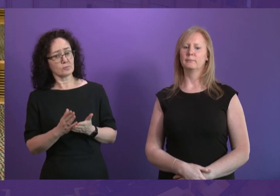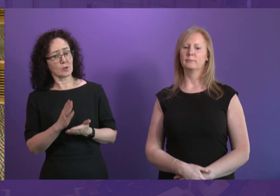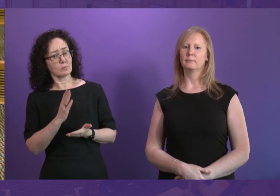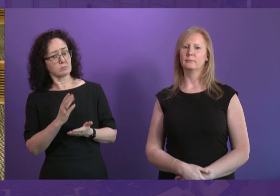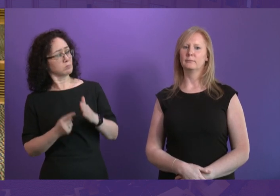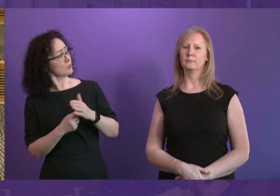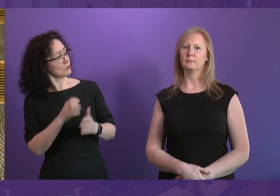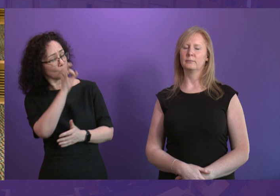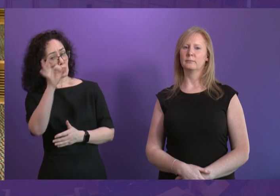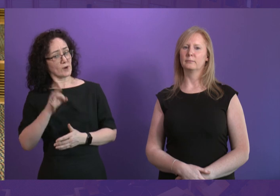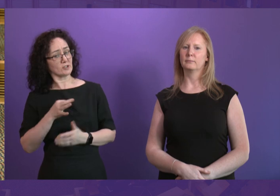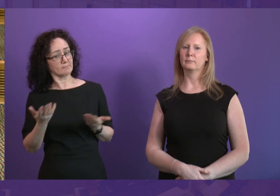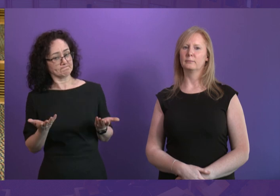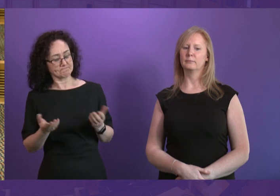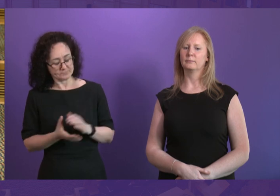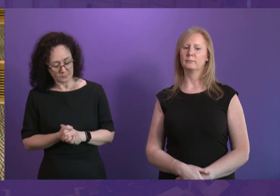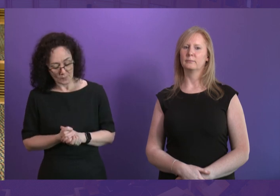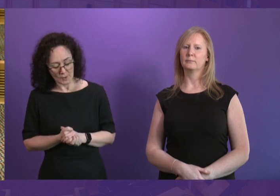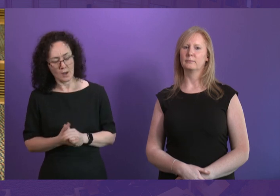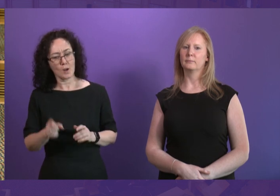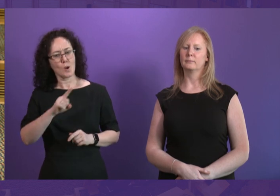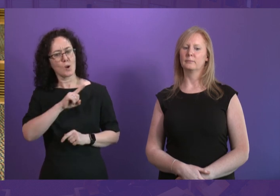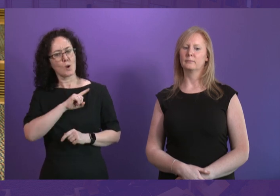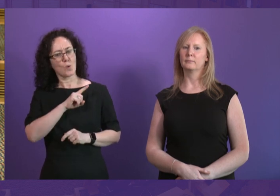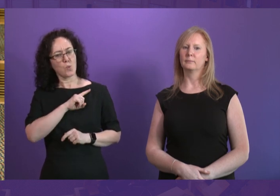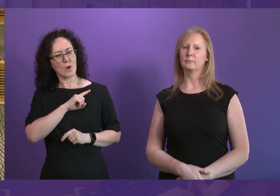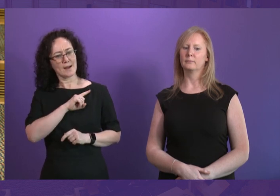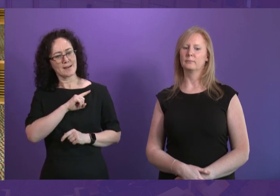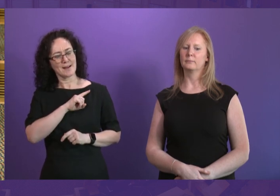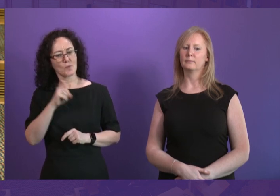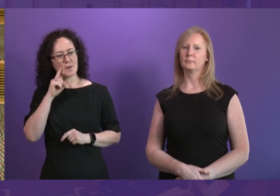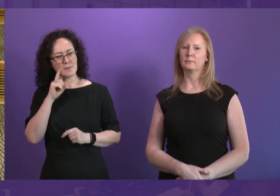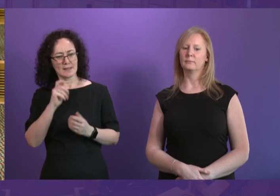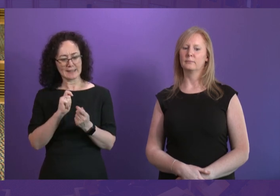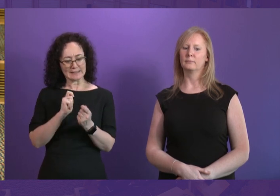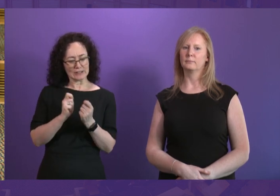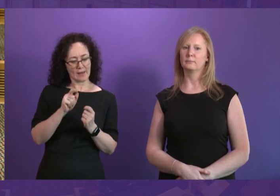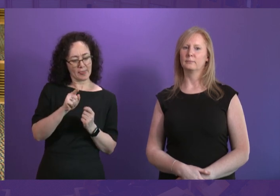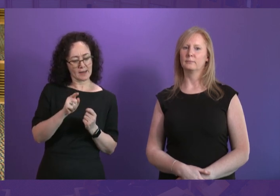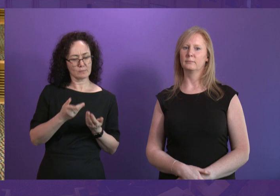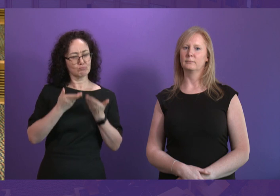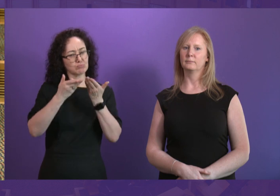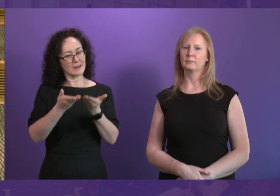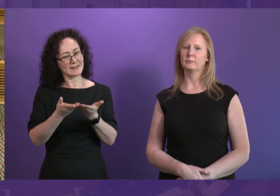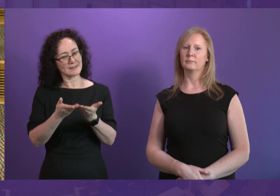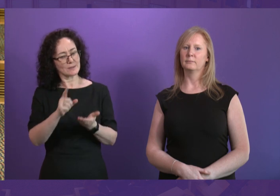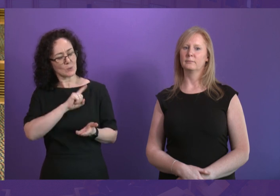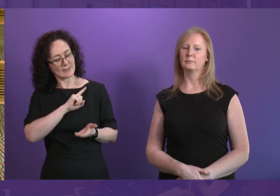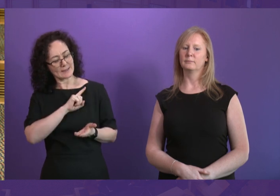to have raised. We have recast the prize to make sure that it matches developments in